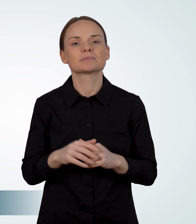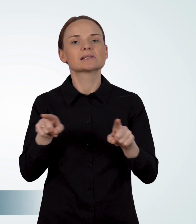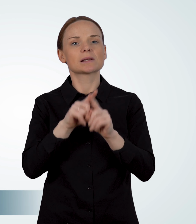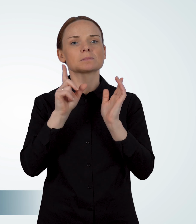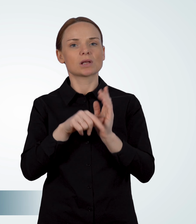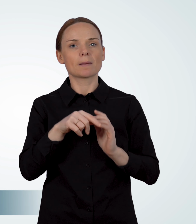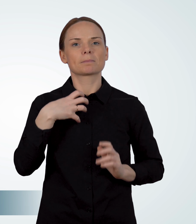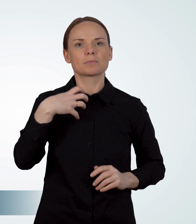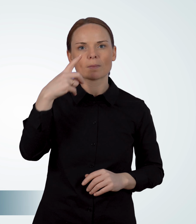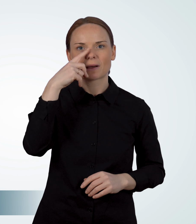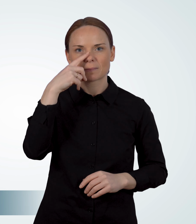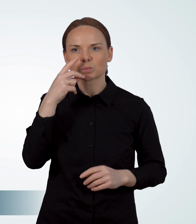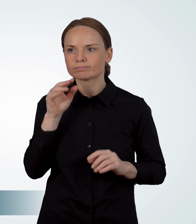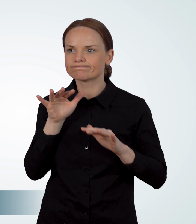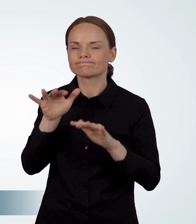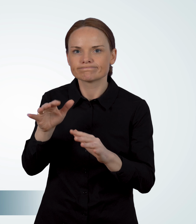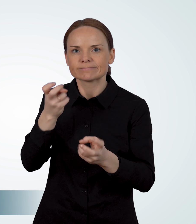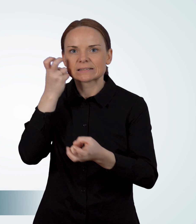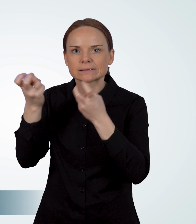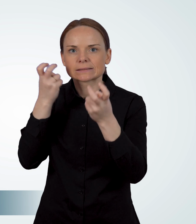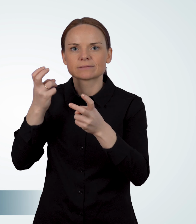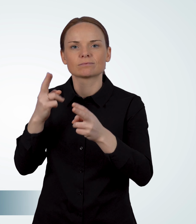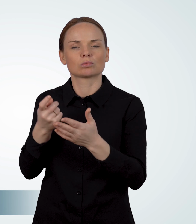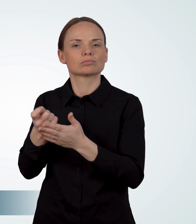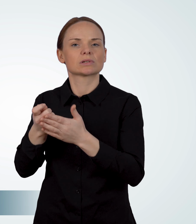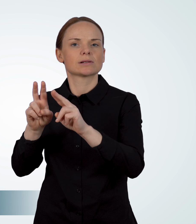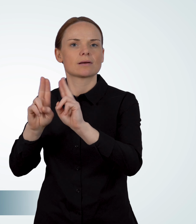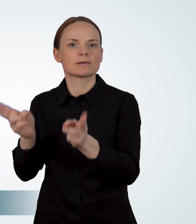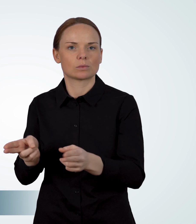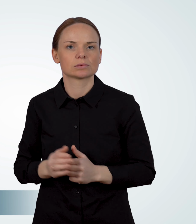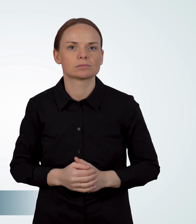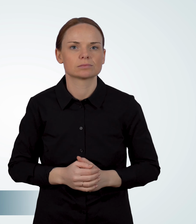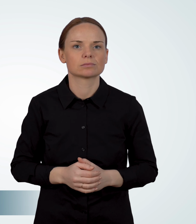At the same time, the number of people looking for rental properties has grown.